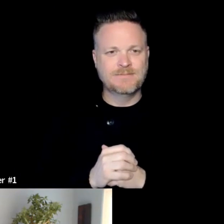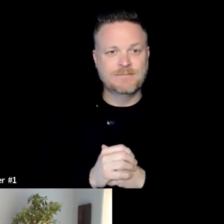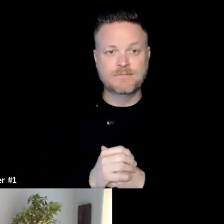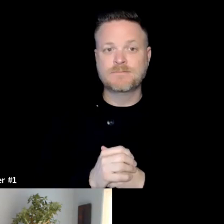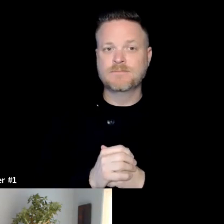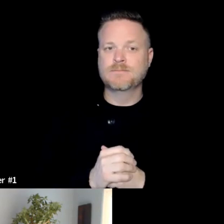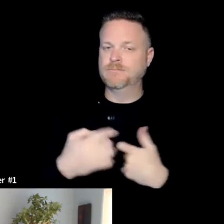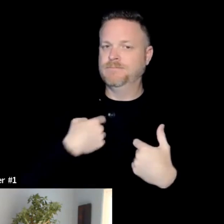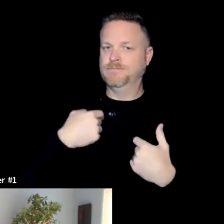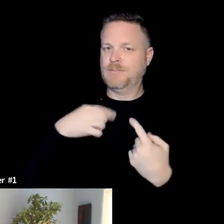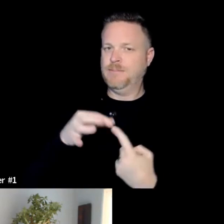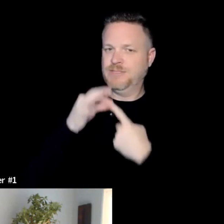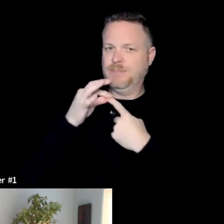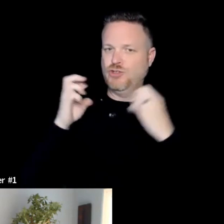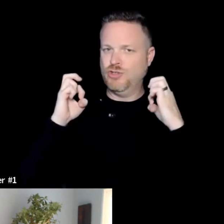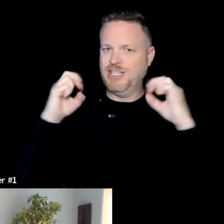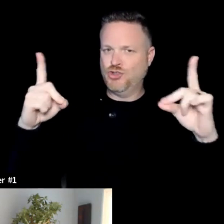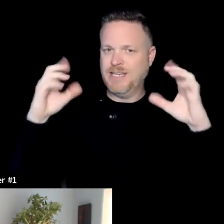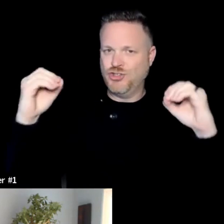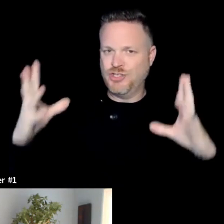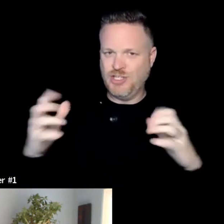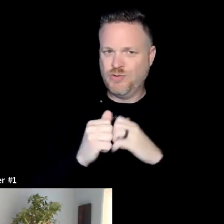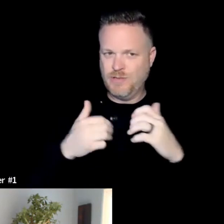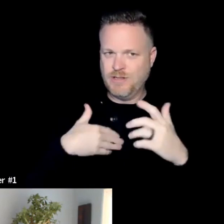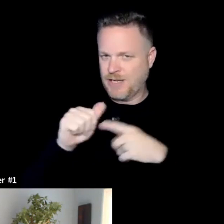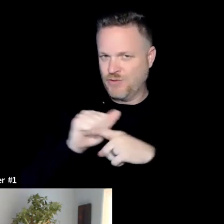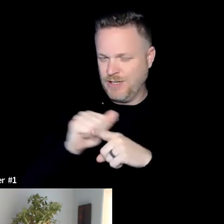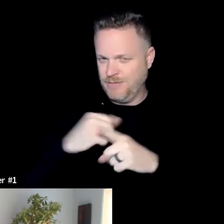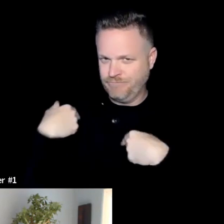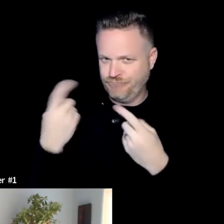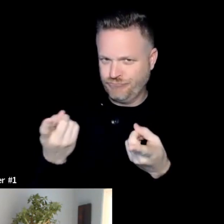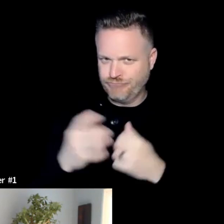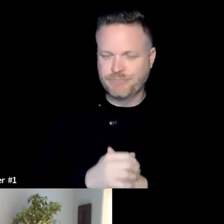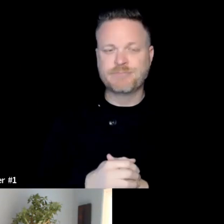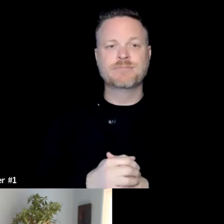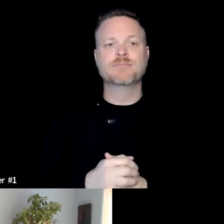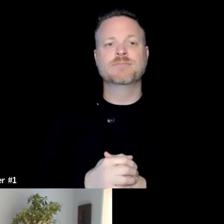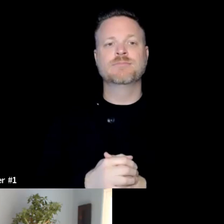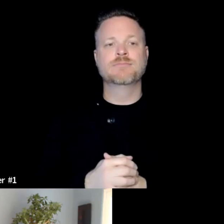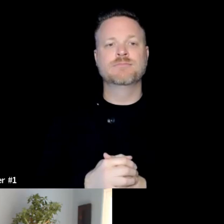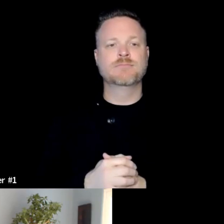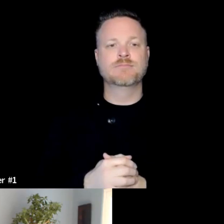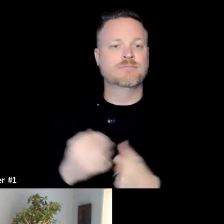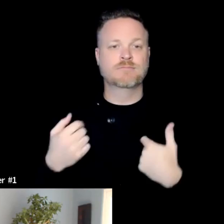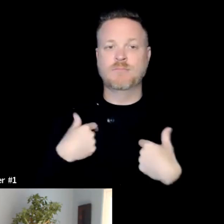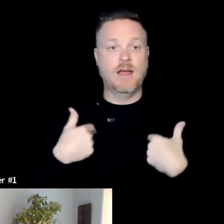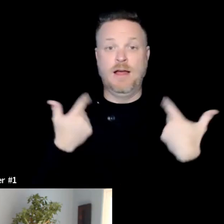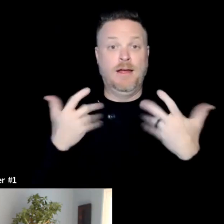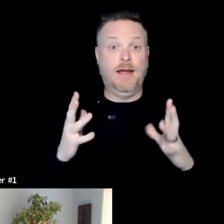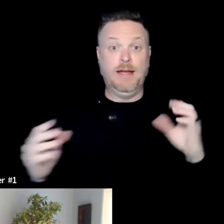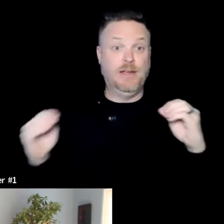a special education teacher by training. I didn't want more laws as a teacher.